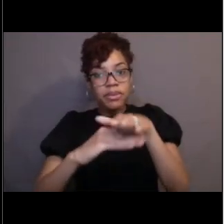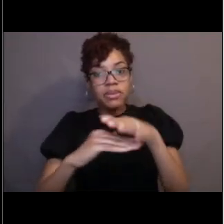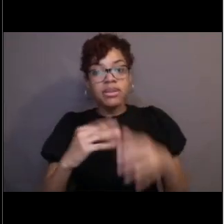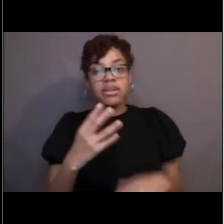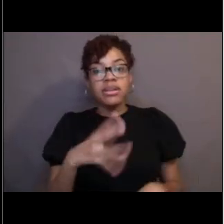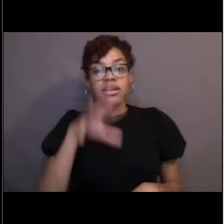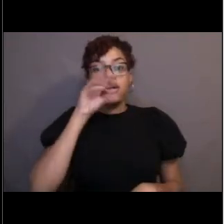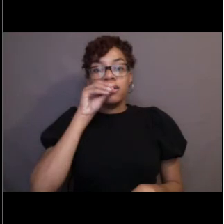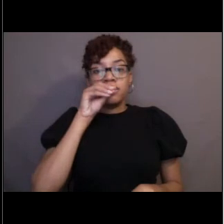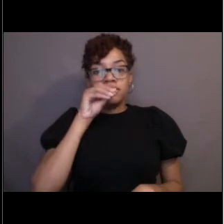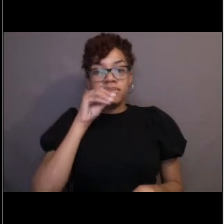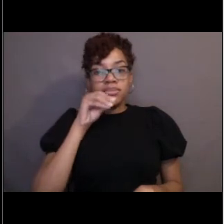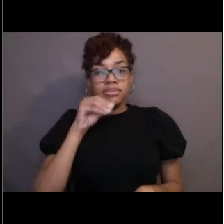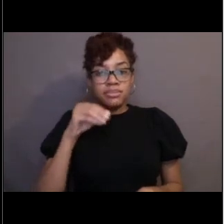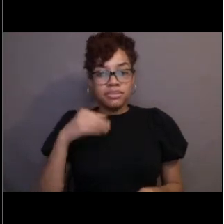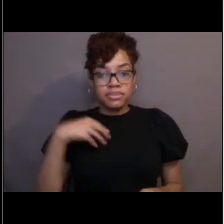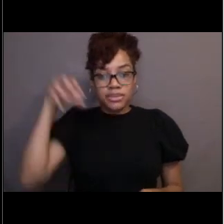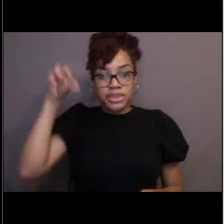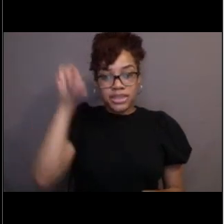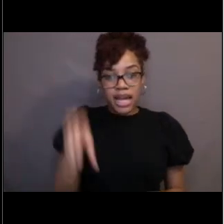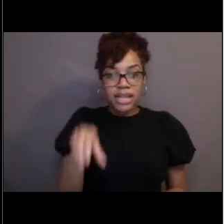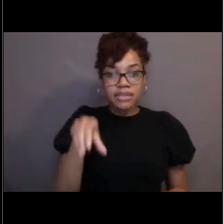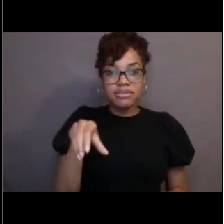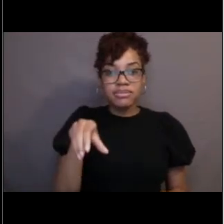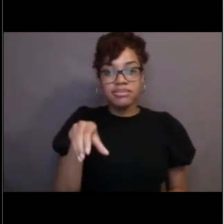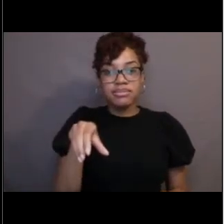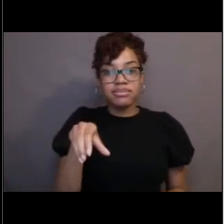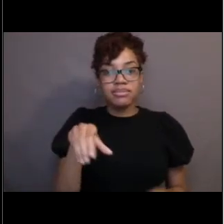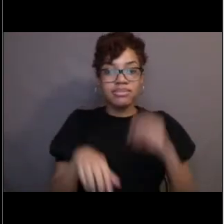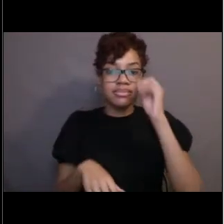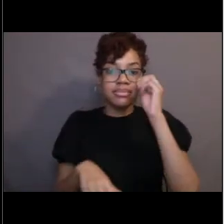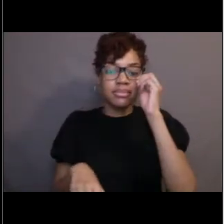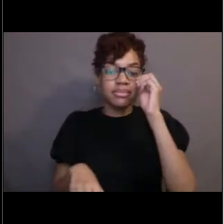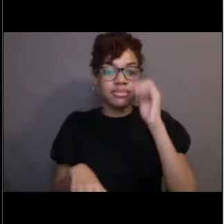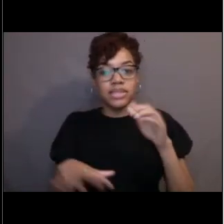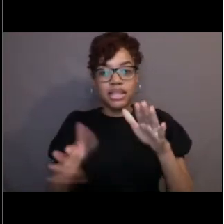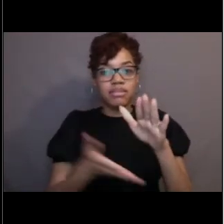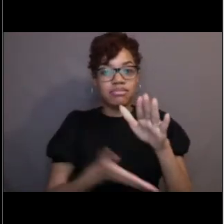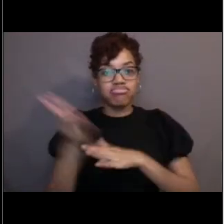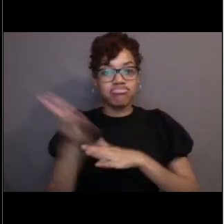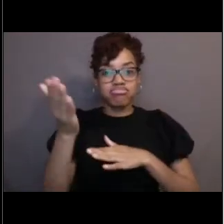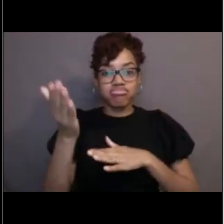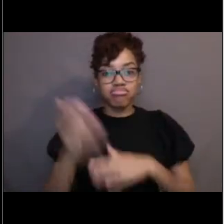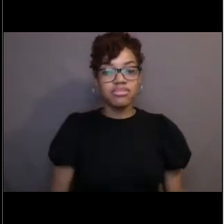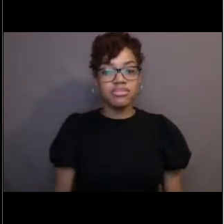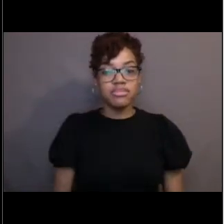we get close to it and we can put the tag right on it, and off it goes. It's a very smooth process.